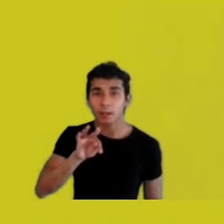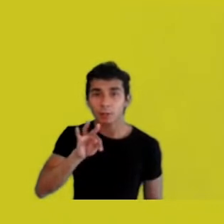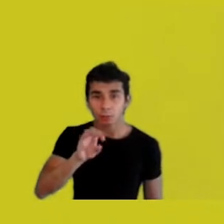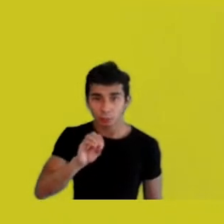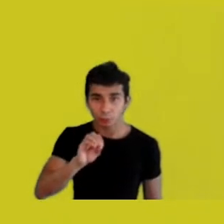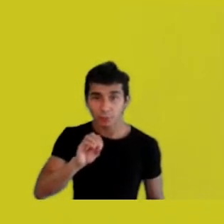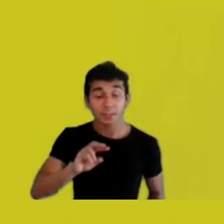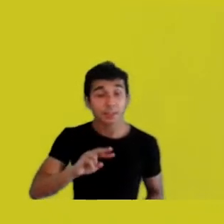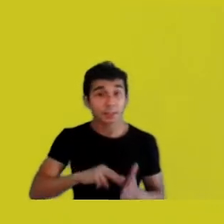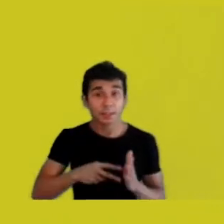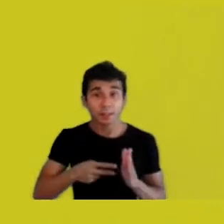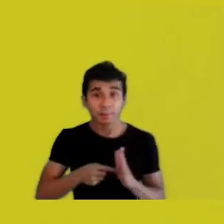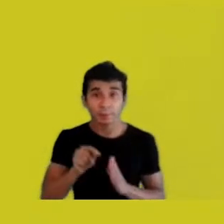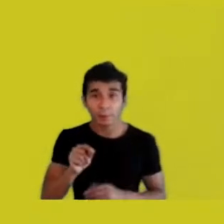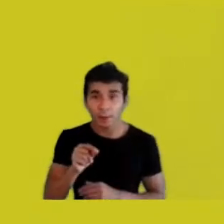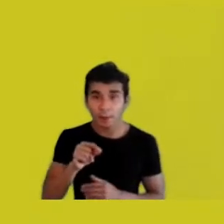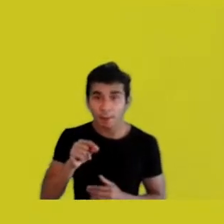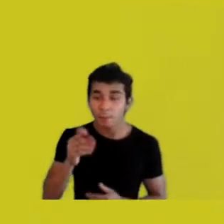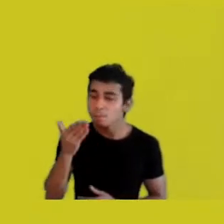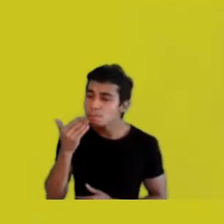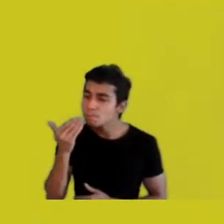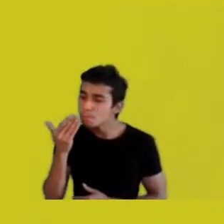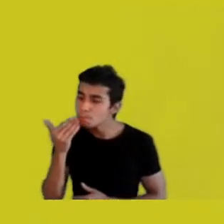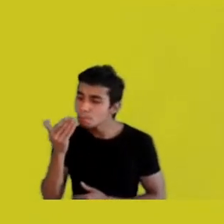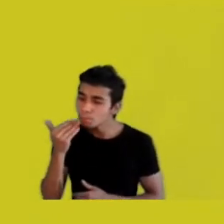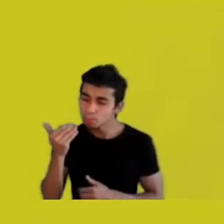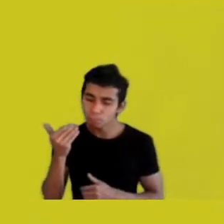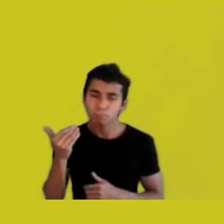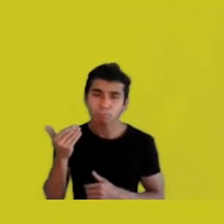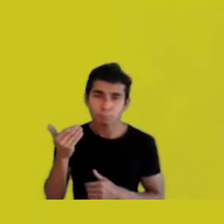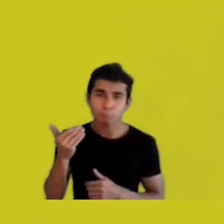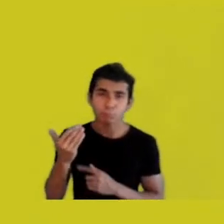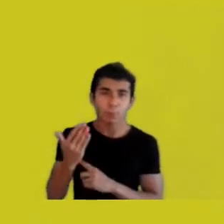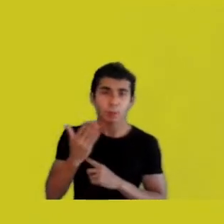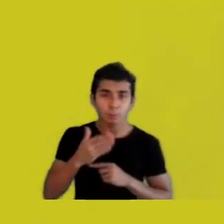Then, in that sense, of course, I refer to kindoki,